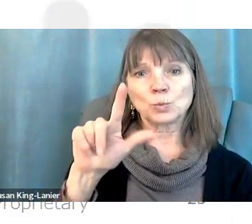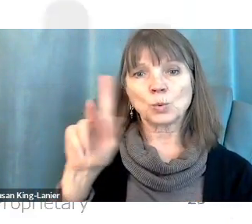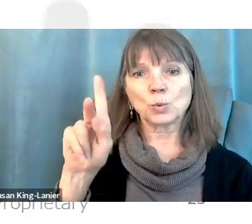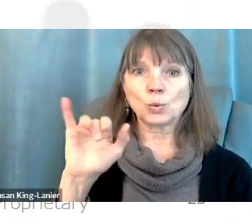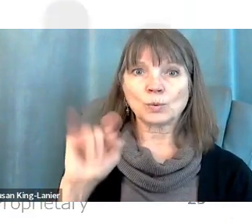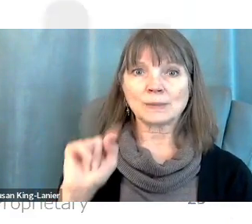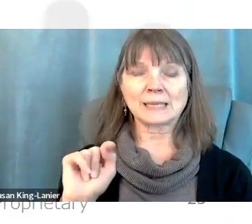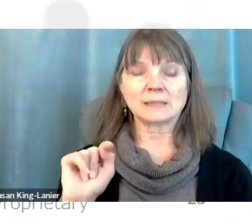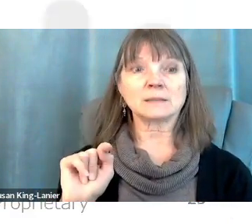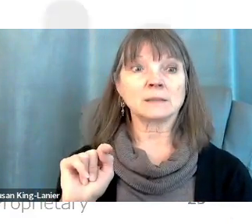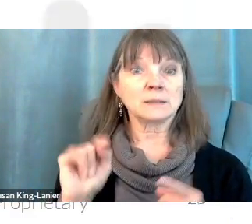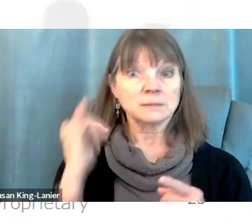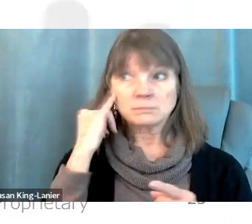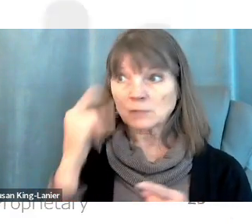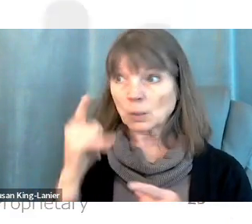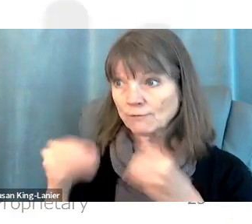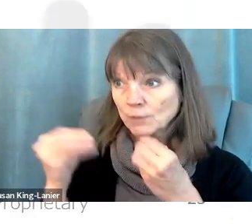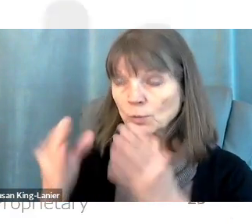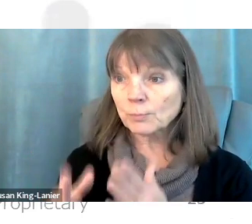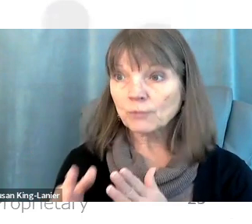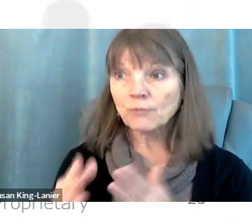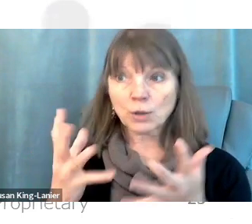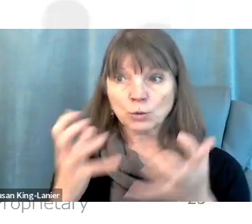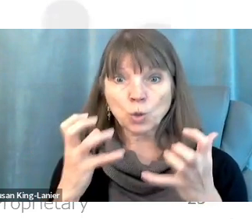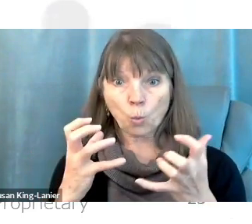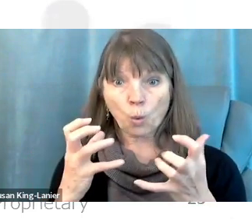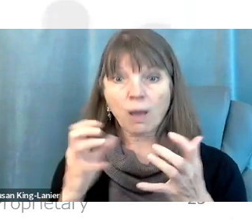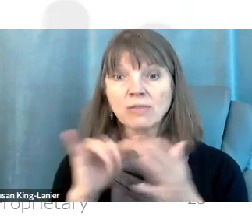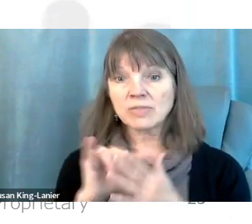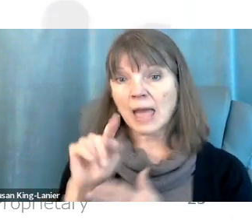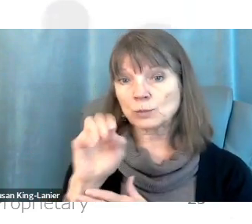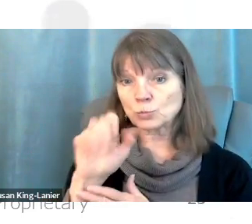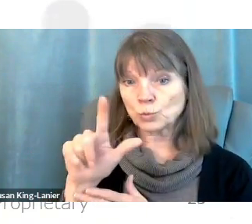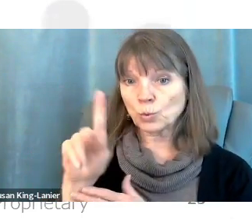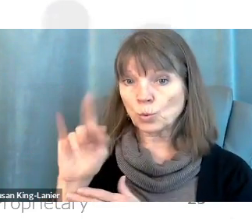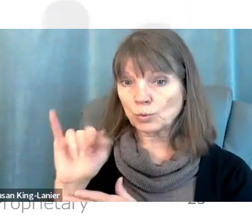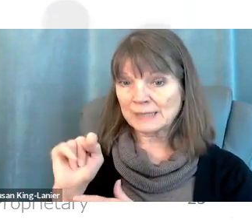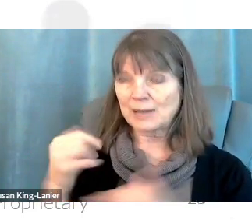So for those of you who are at a provider and you would like a marketing tool kit,